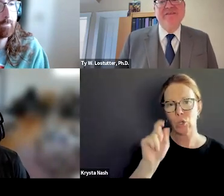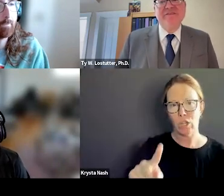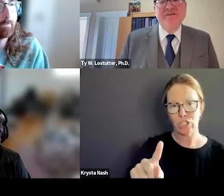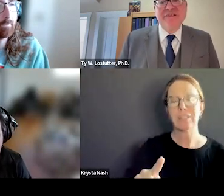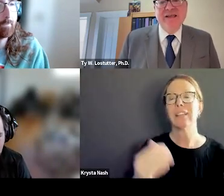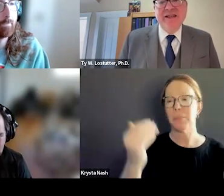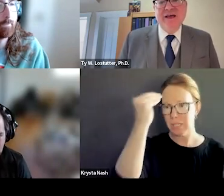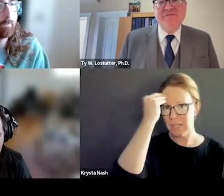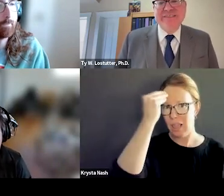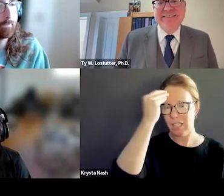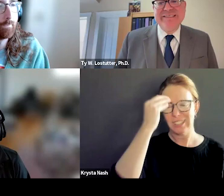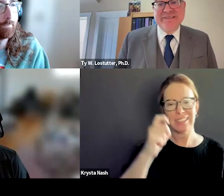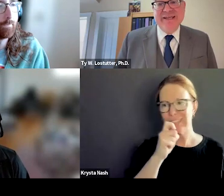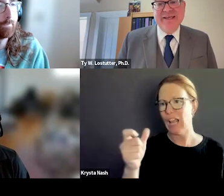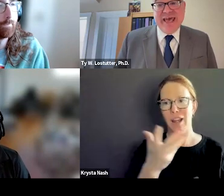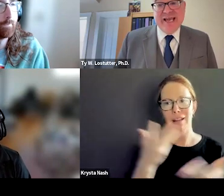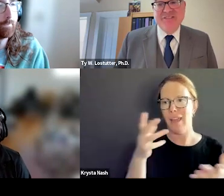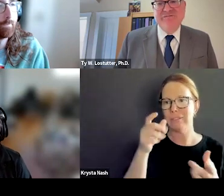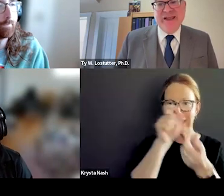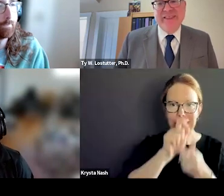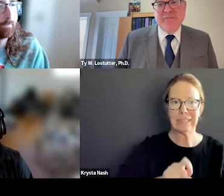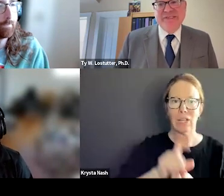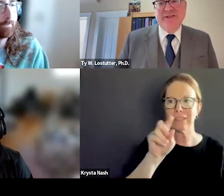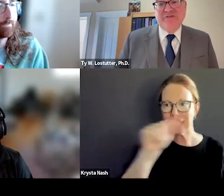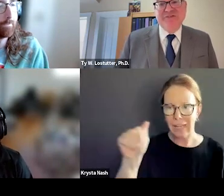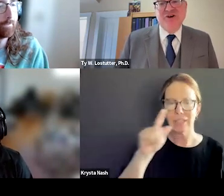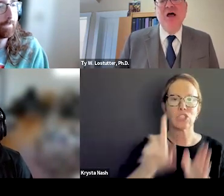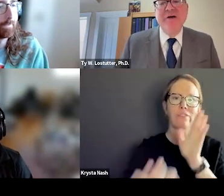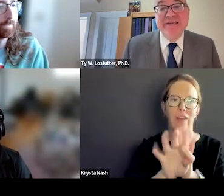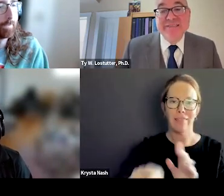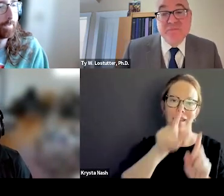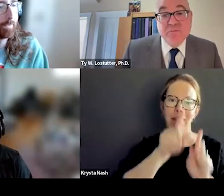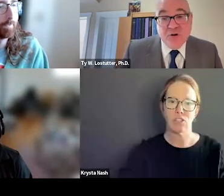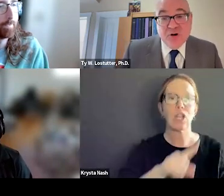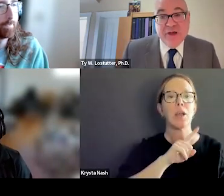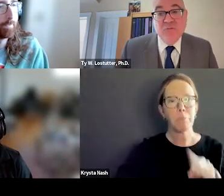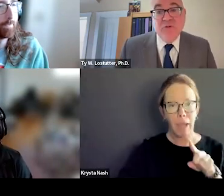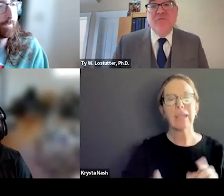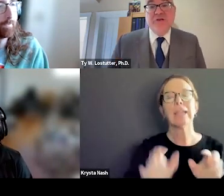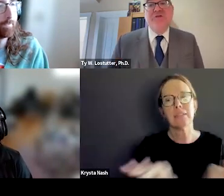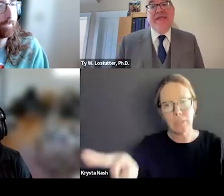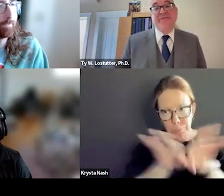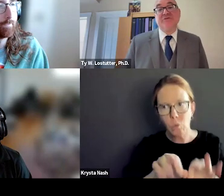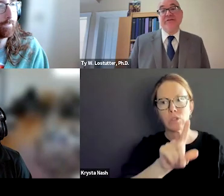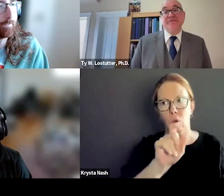that there's not enough detailed data to actually find that particular answer, but it is an important one and one that we should be answering.